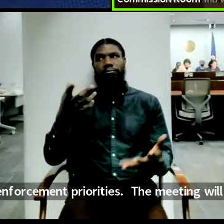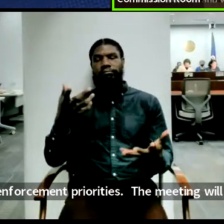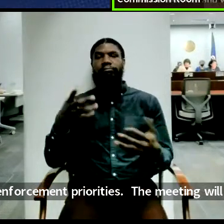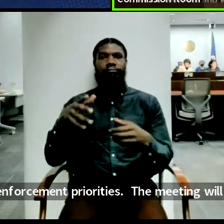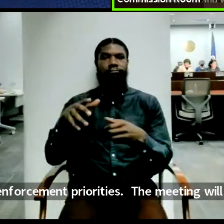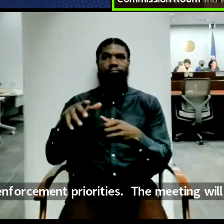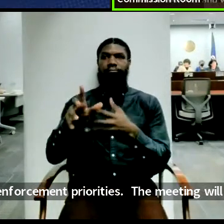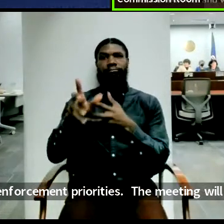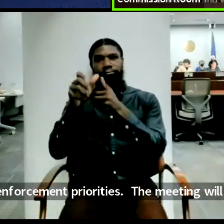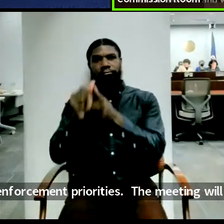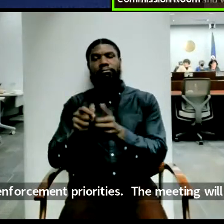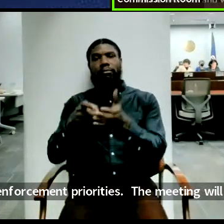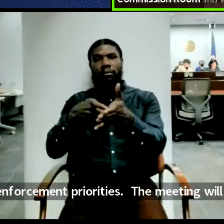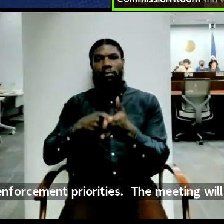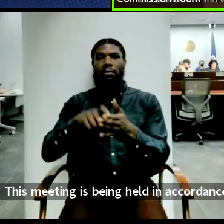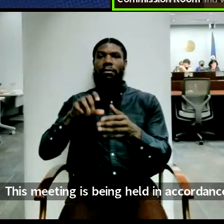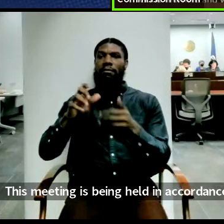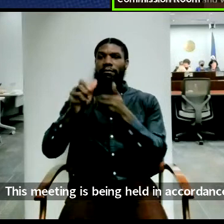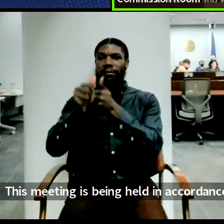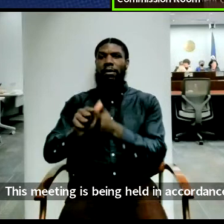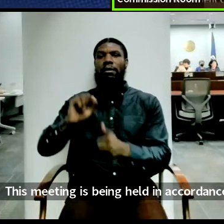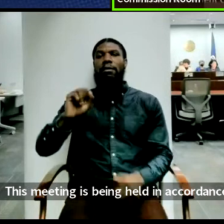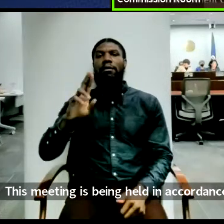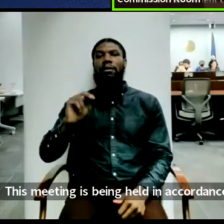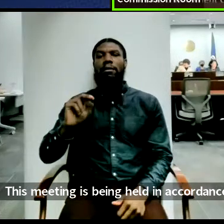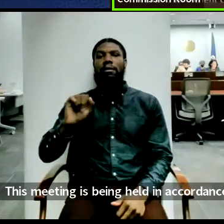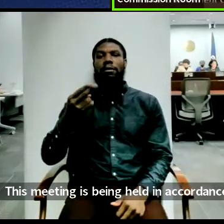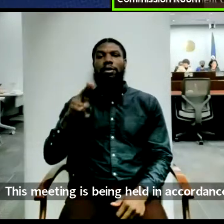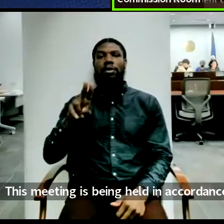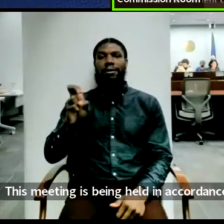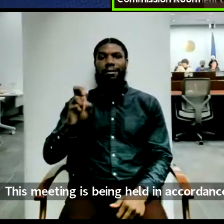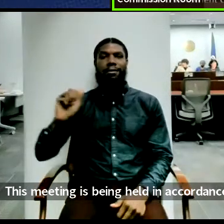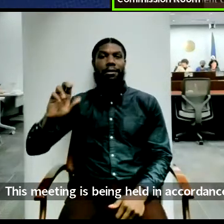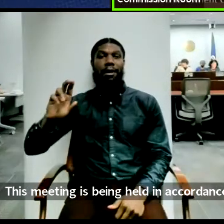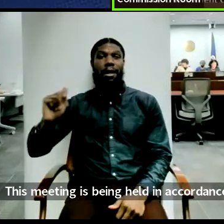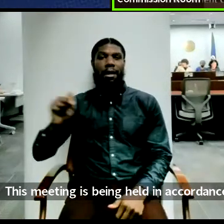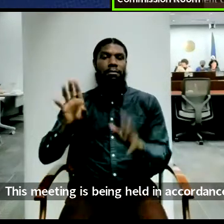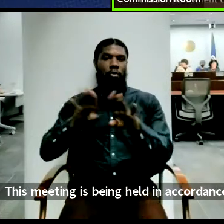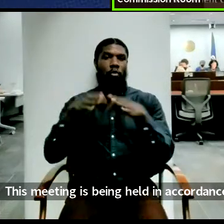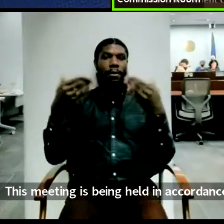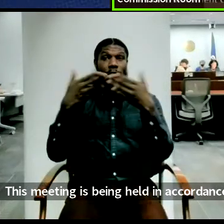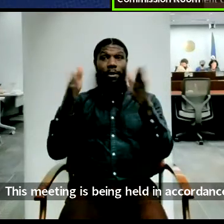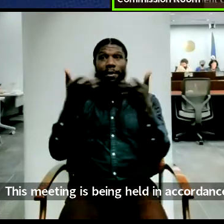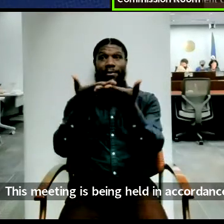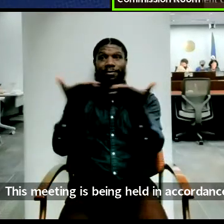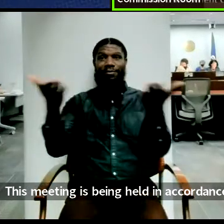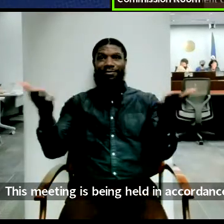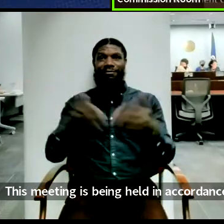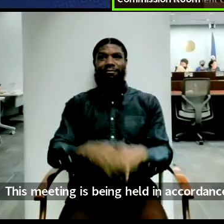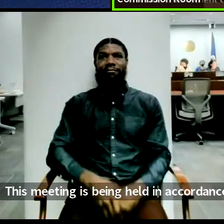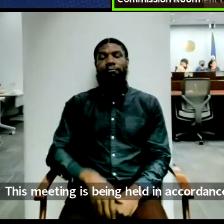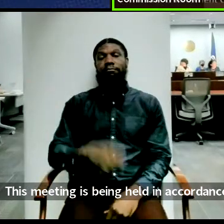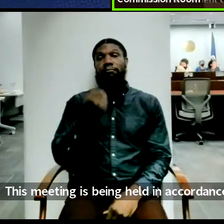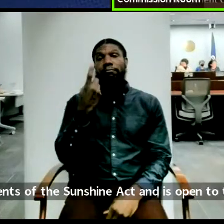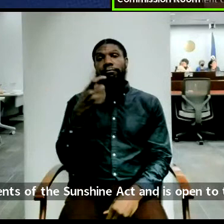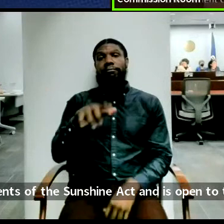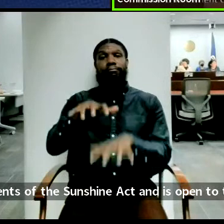the requirements of the Sunshine Act and is open to the public. Real-time captioning and ASL is